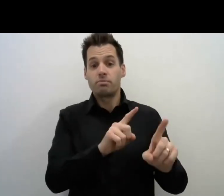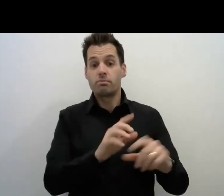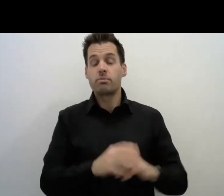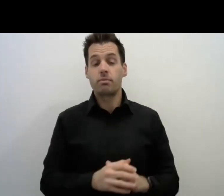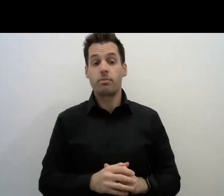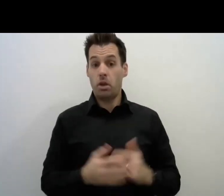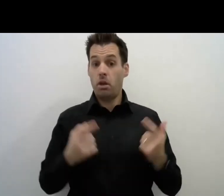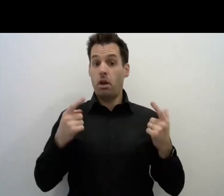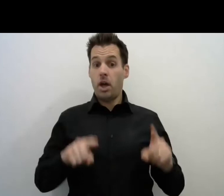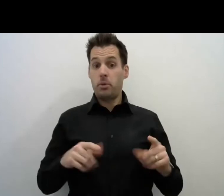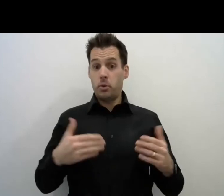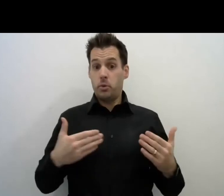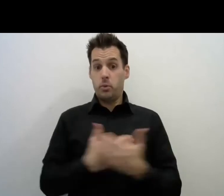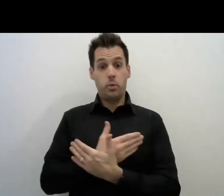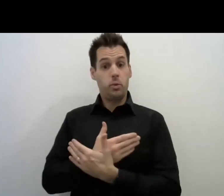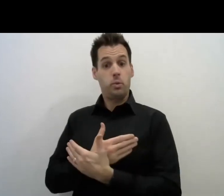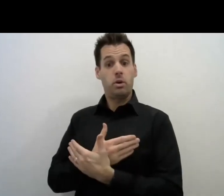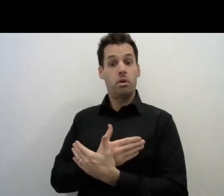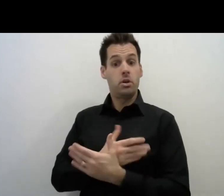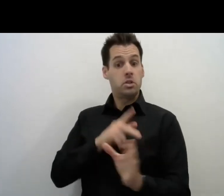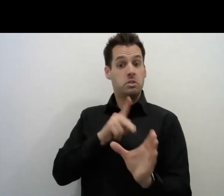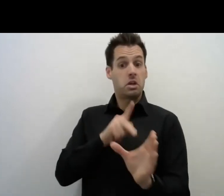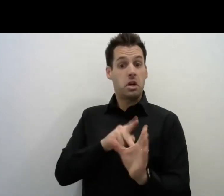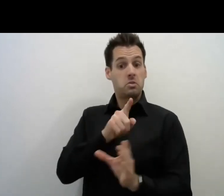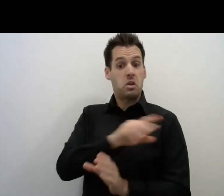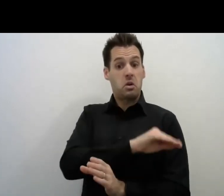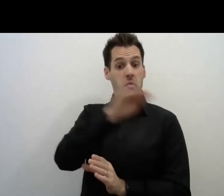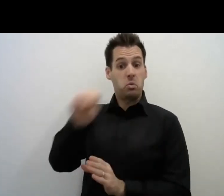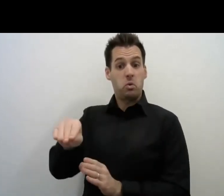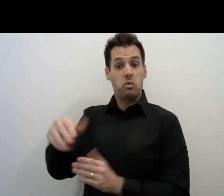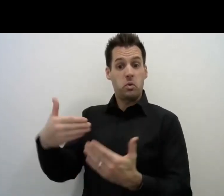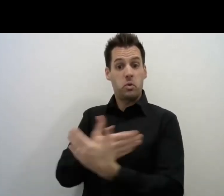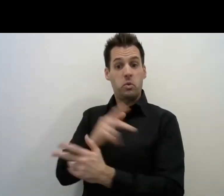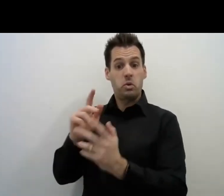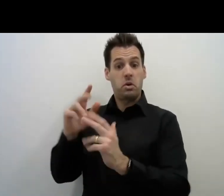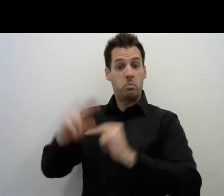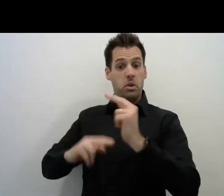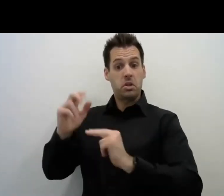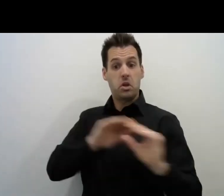a new psychiatrist who had moved into a new building and i was actually stopped